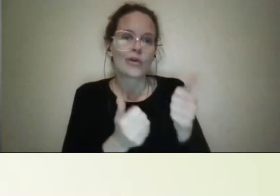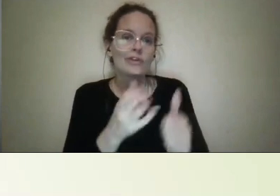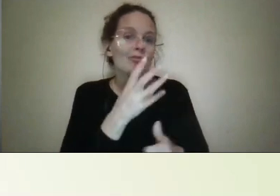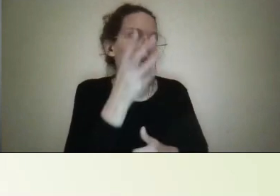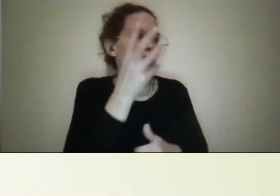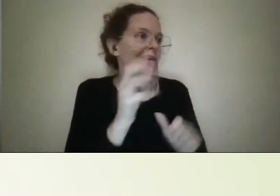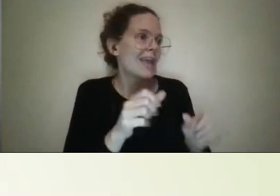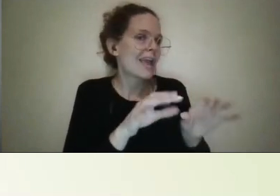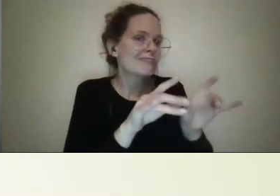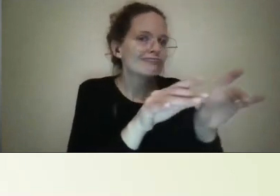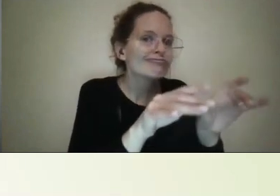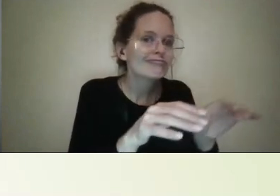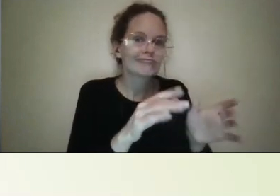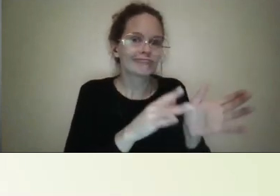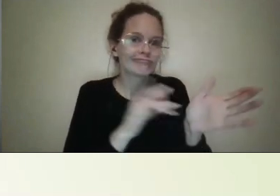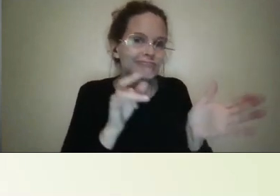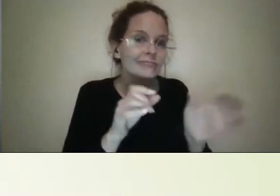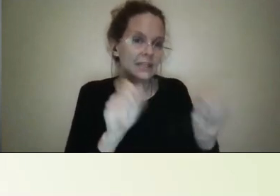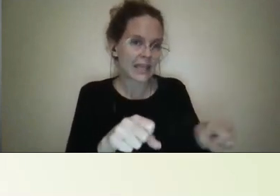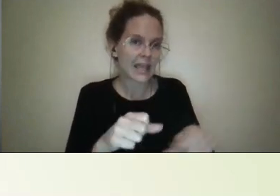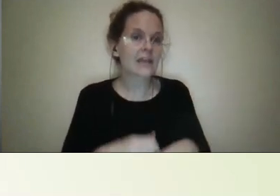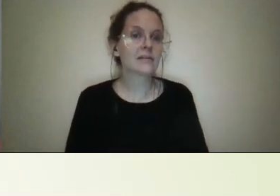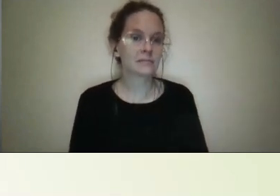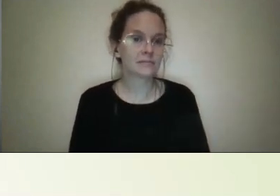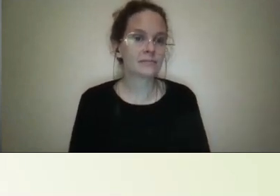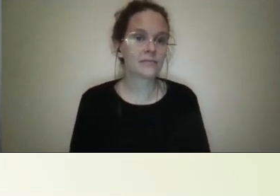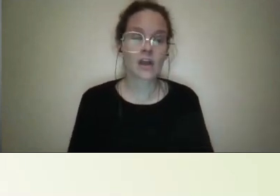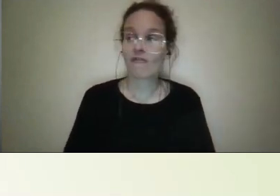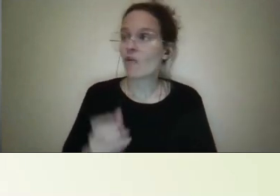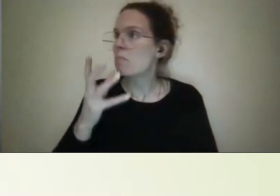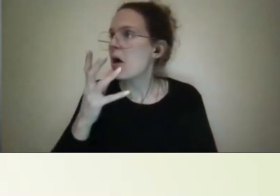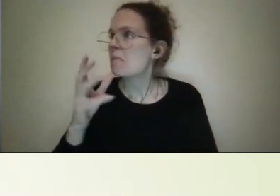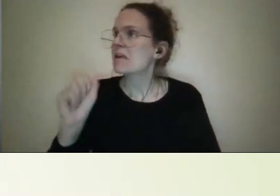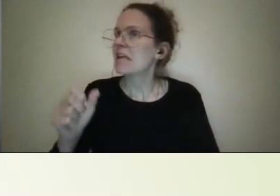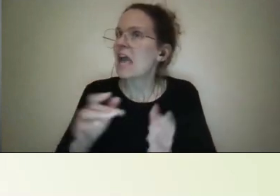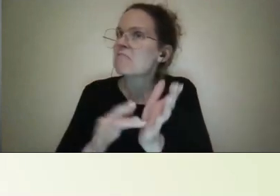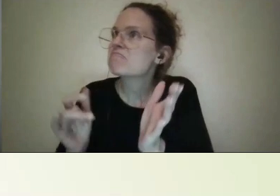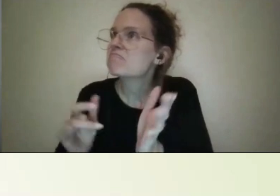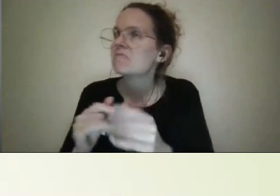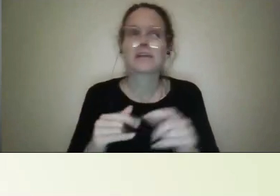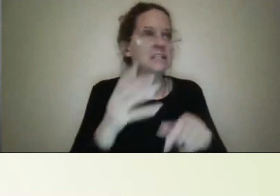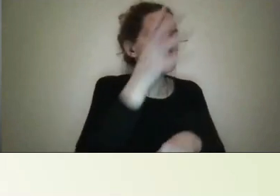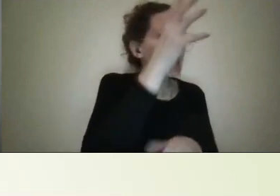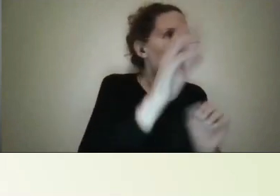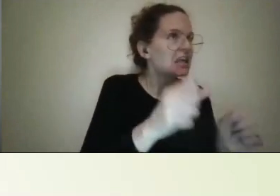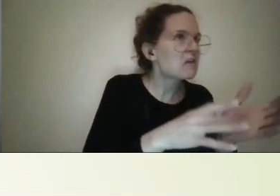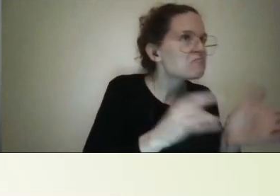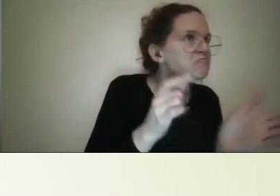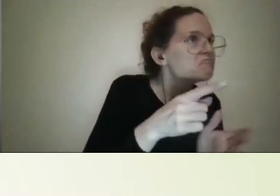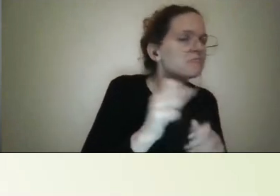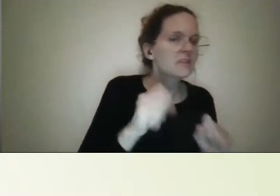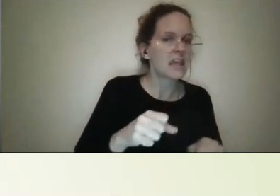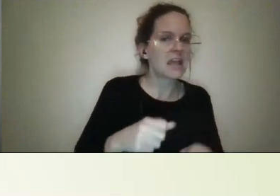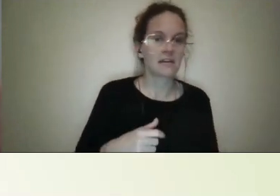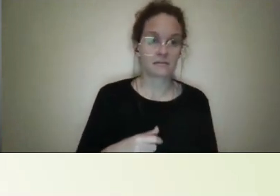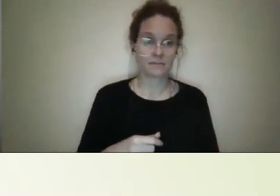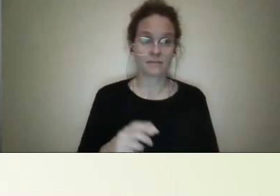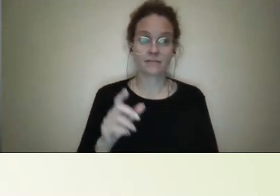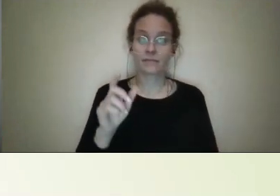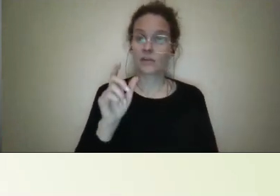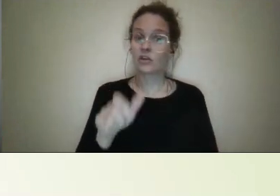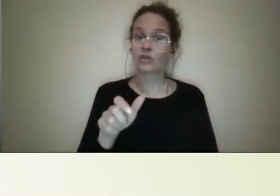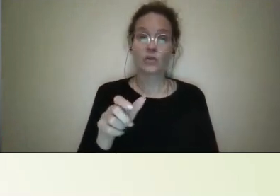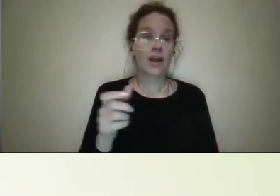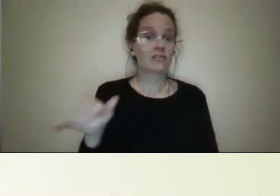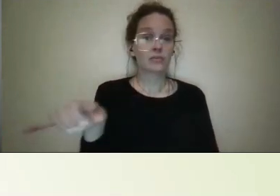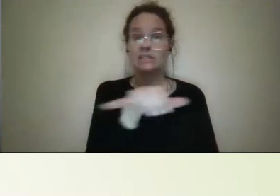"What can I get out of mom?" "What can I get out of dad?" You guys need to be on the same page.